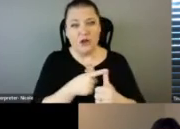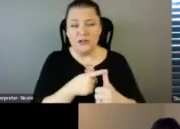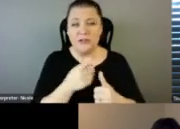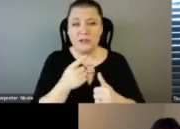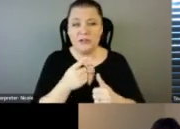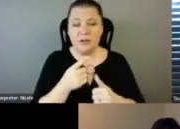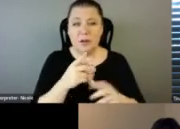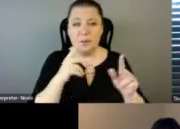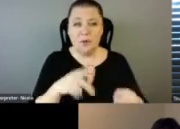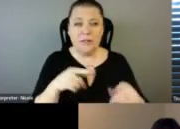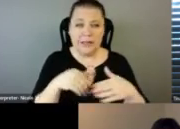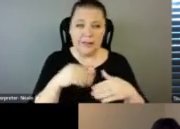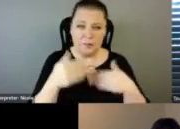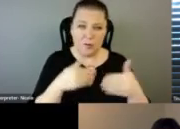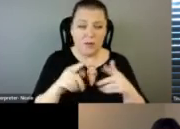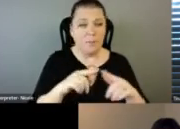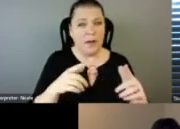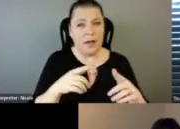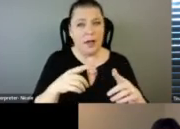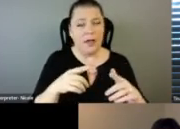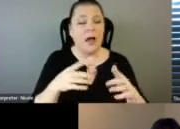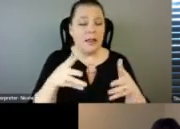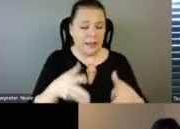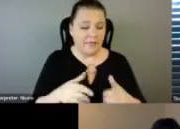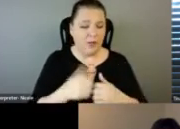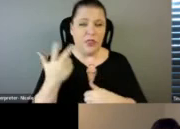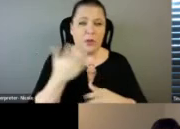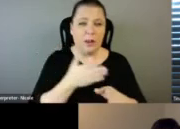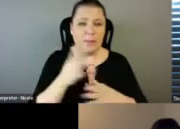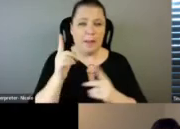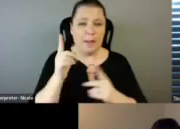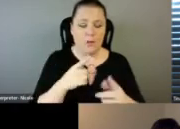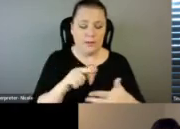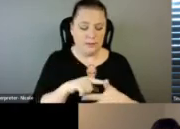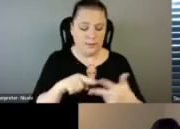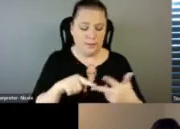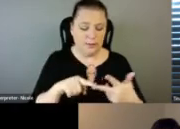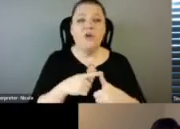three main points in the first point is about getting a